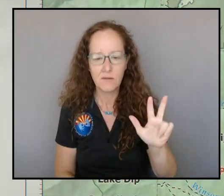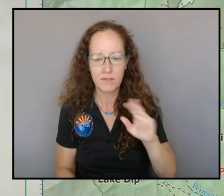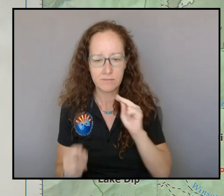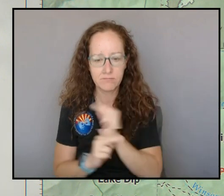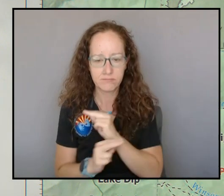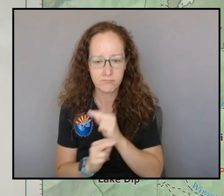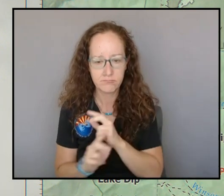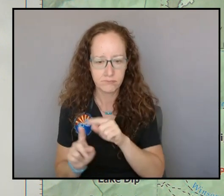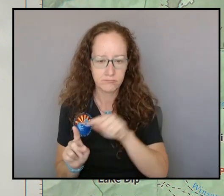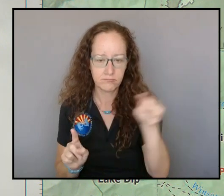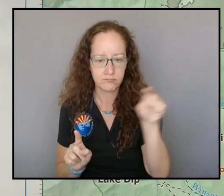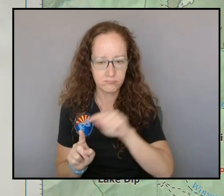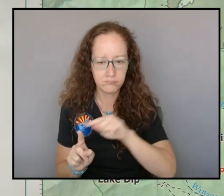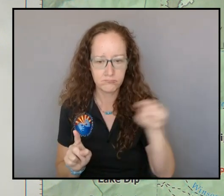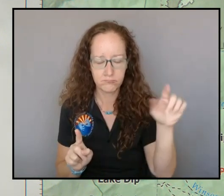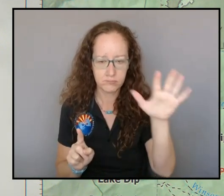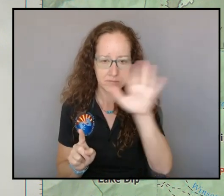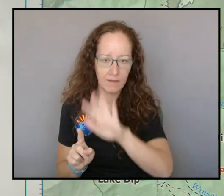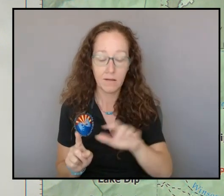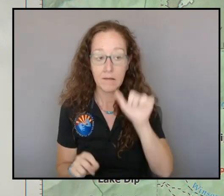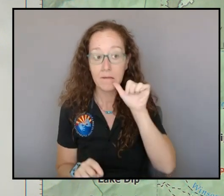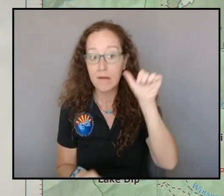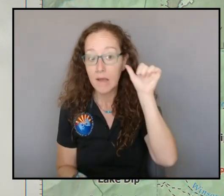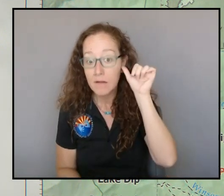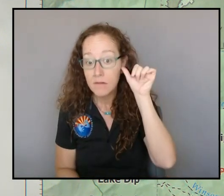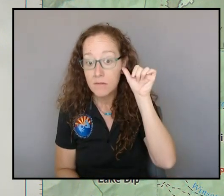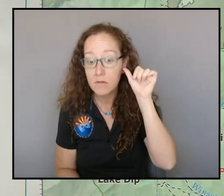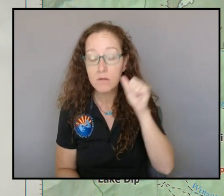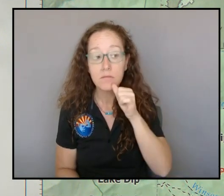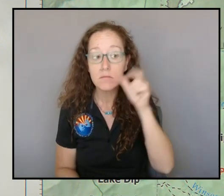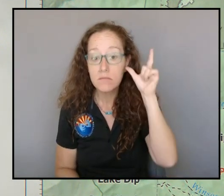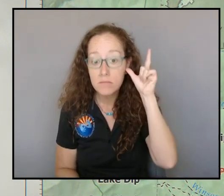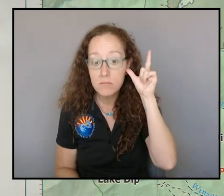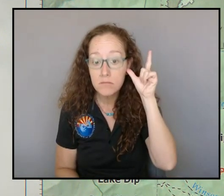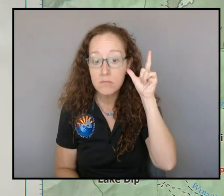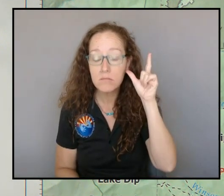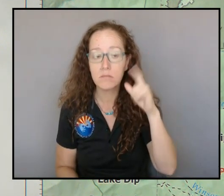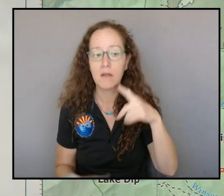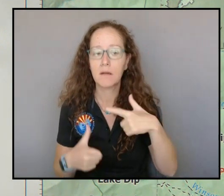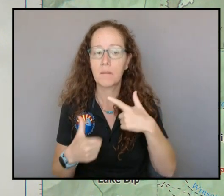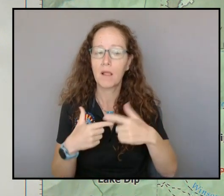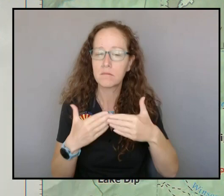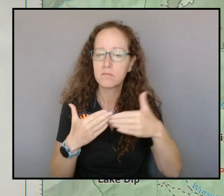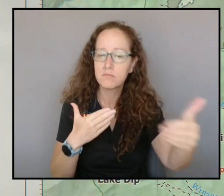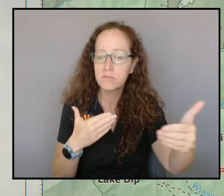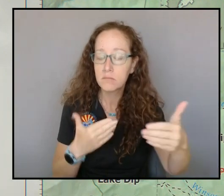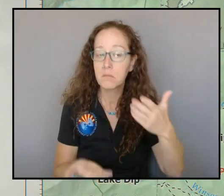yesterday, the day before, and then going forward, an increase in smoke that's going to be coming out of there. Part of